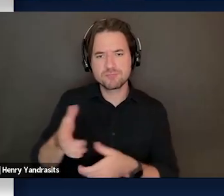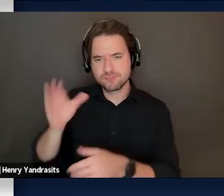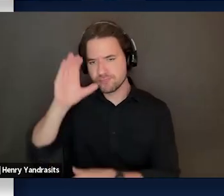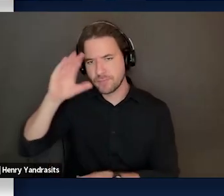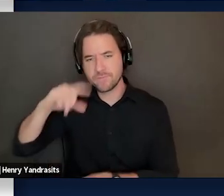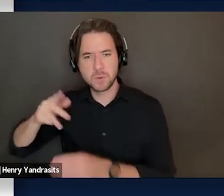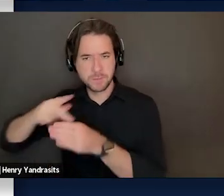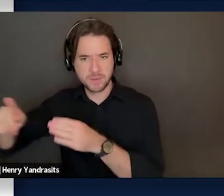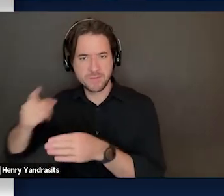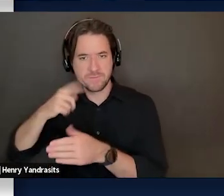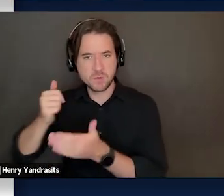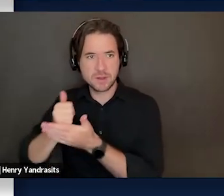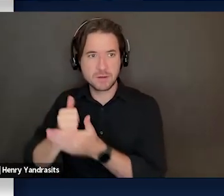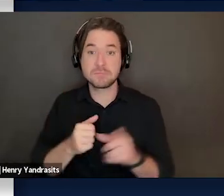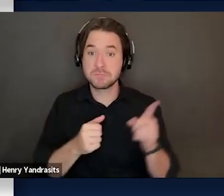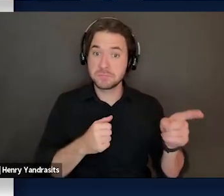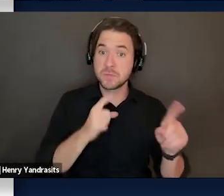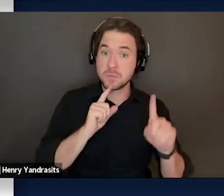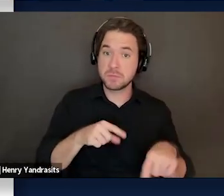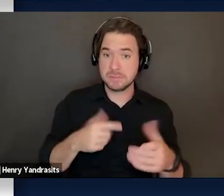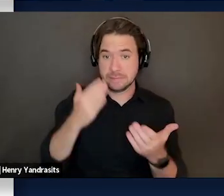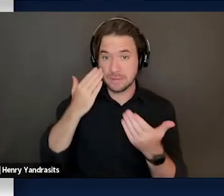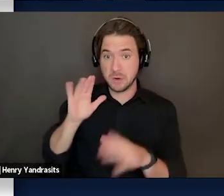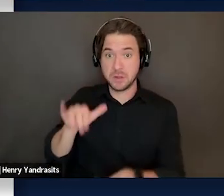For assistance, and this participant said, I don't know that's a good question.